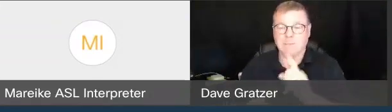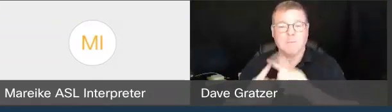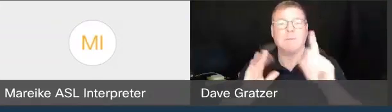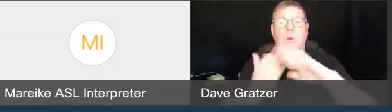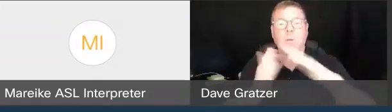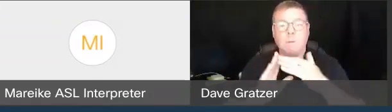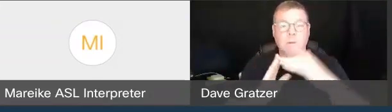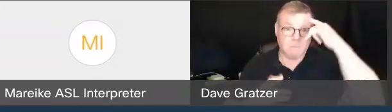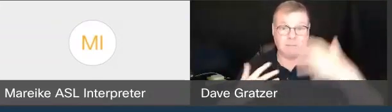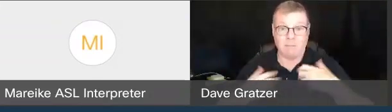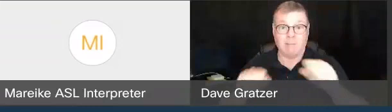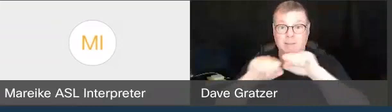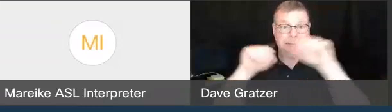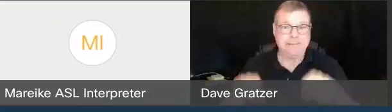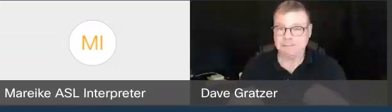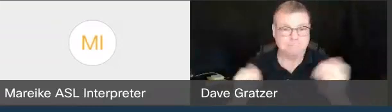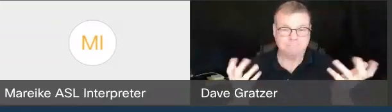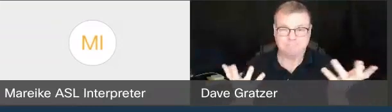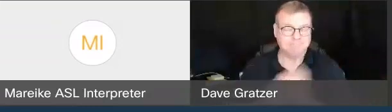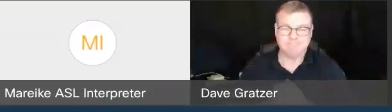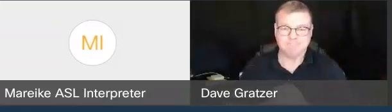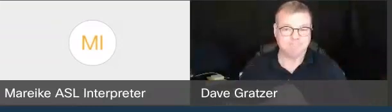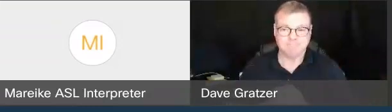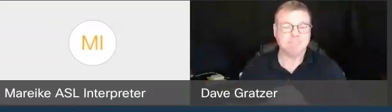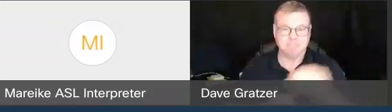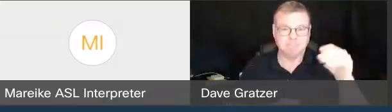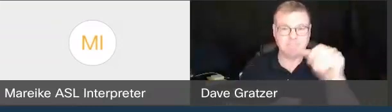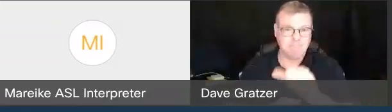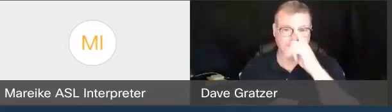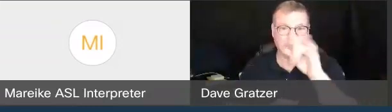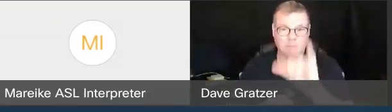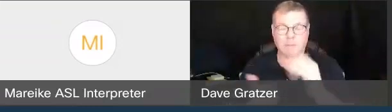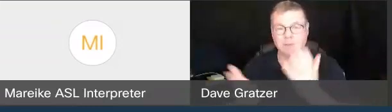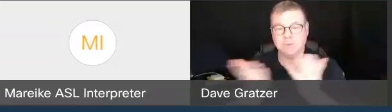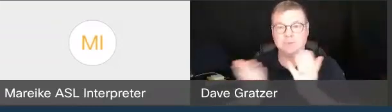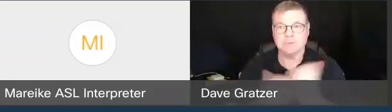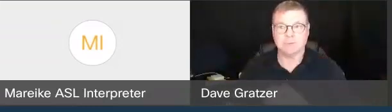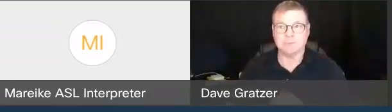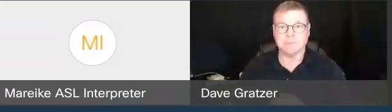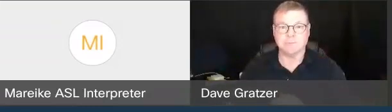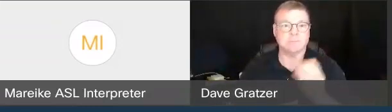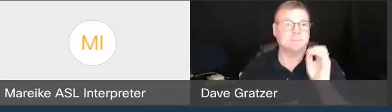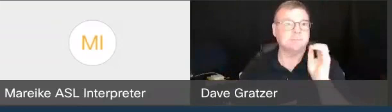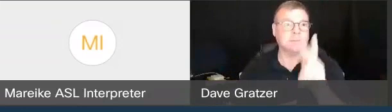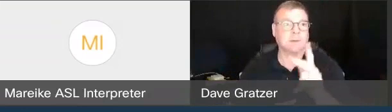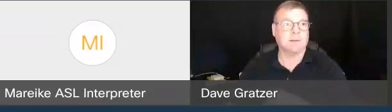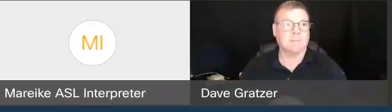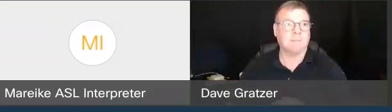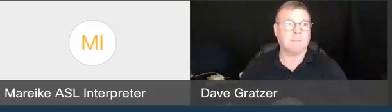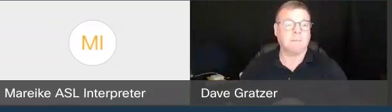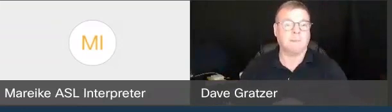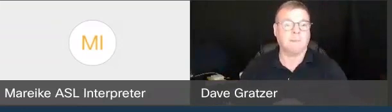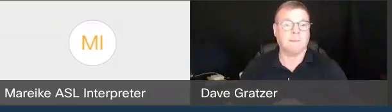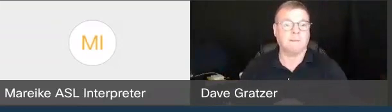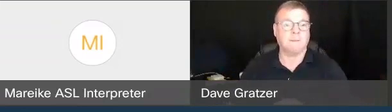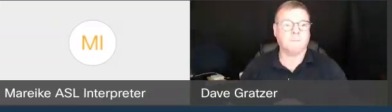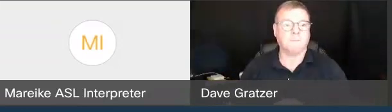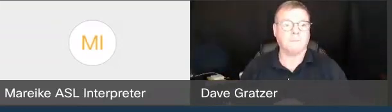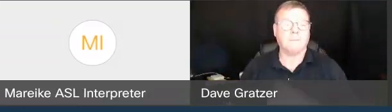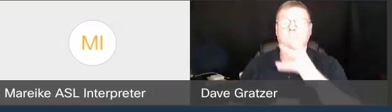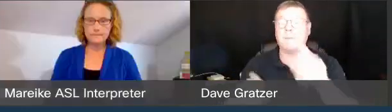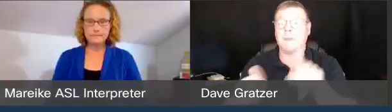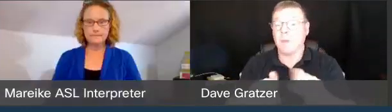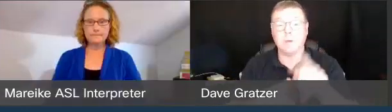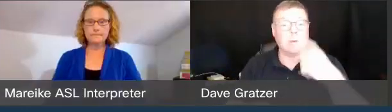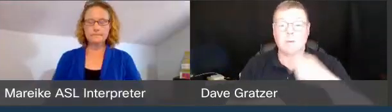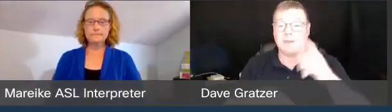health system is a pain for those services. Okay, so also we can't forget our social determinants of